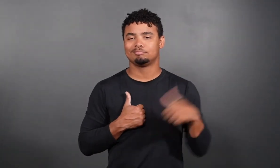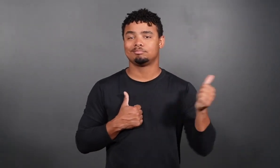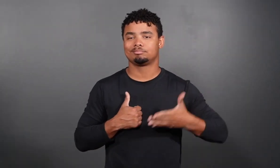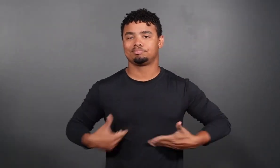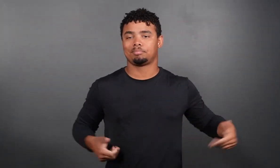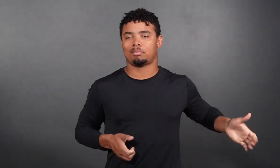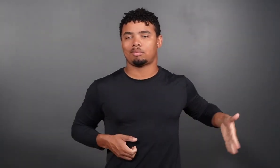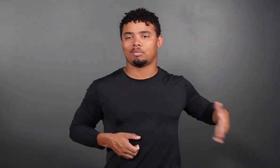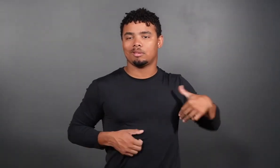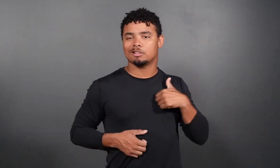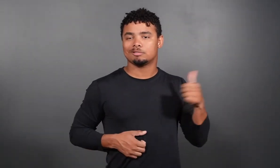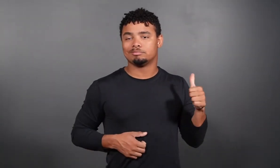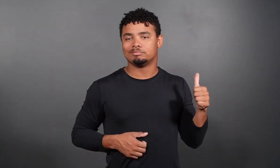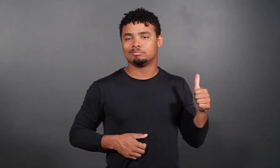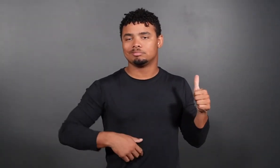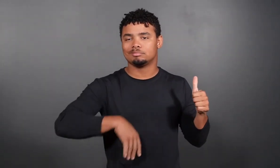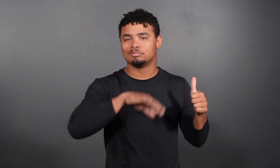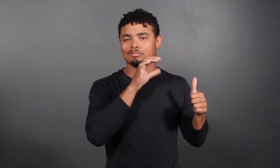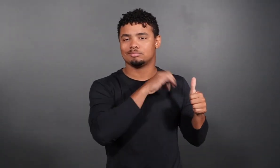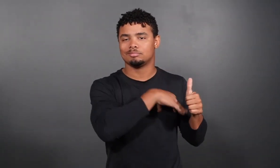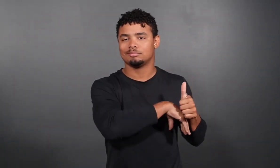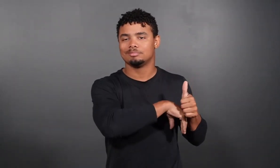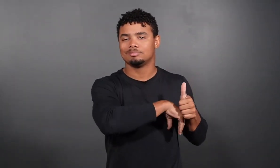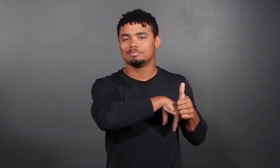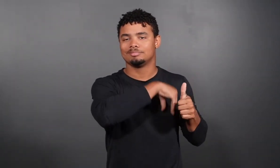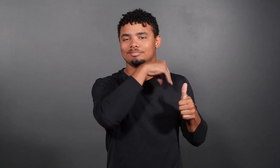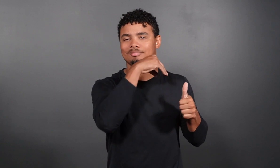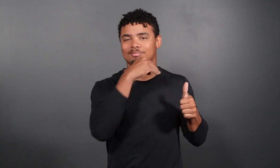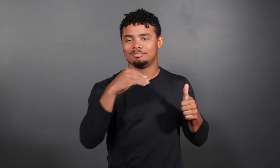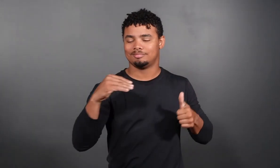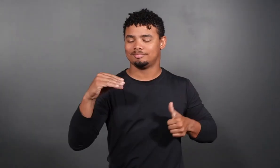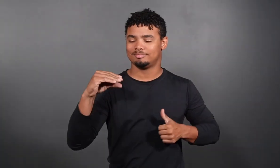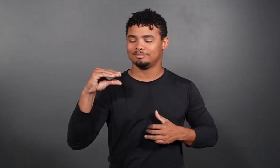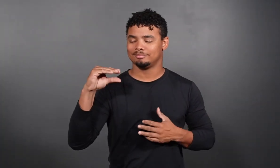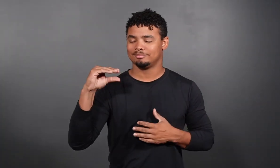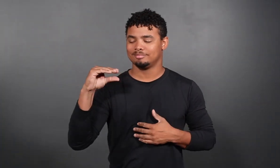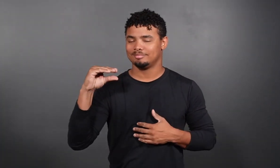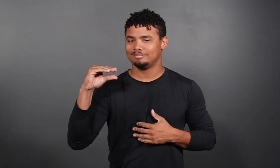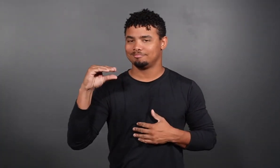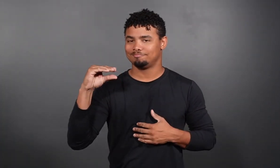He opens his trenchcoat, it flutters briefly. He reaches in and withdraws a small device